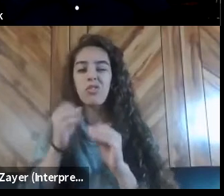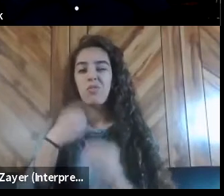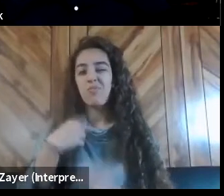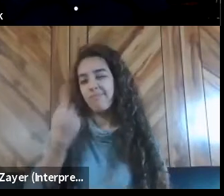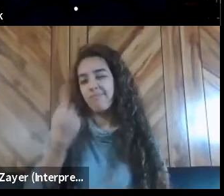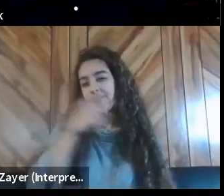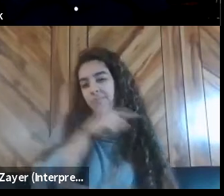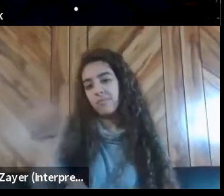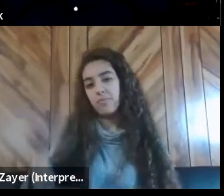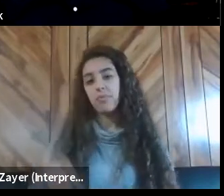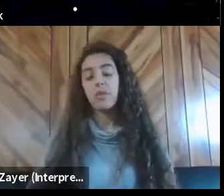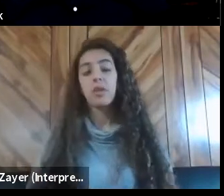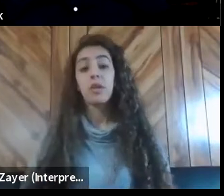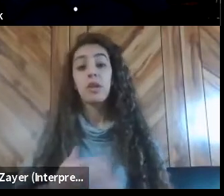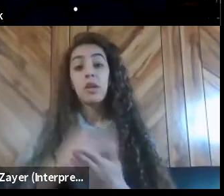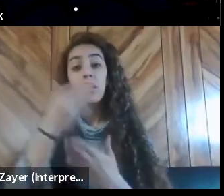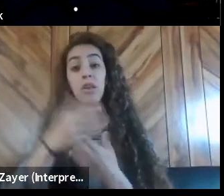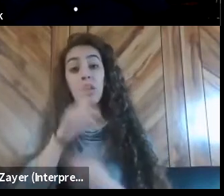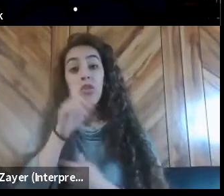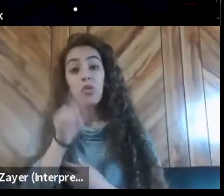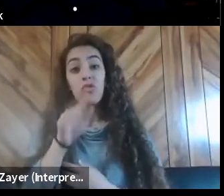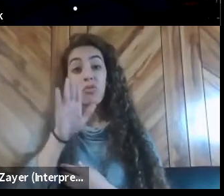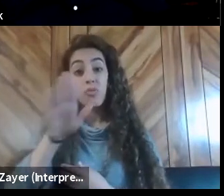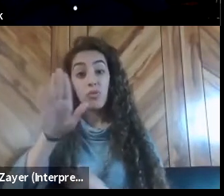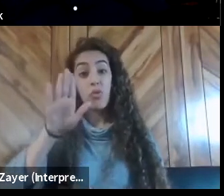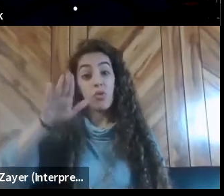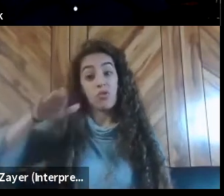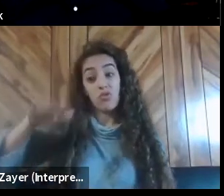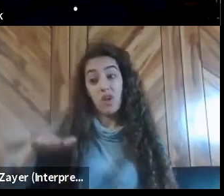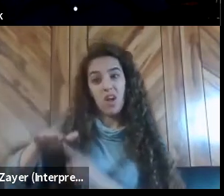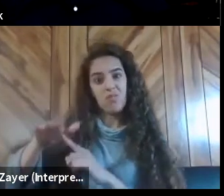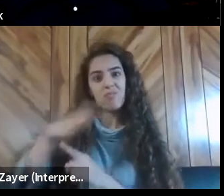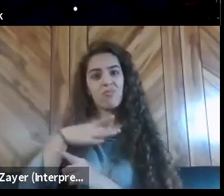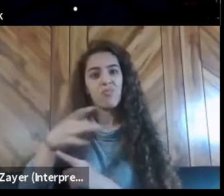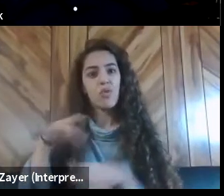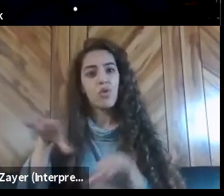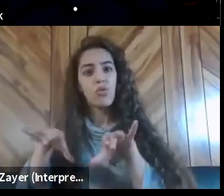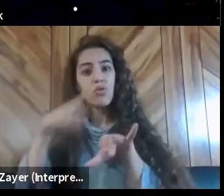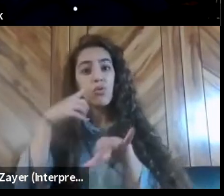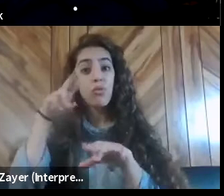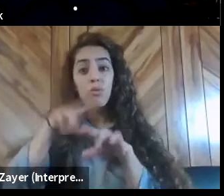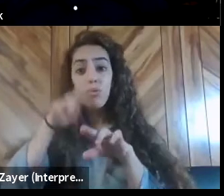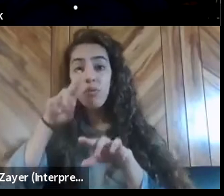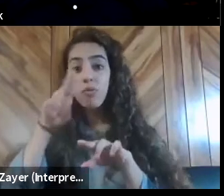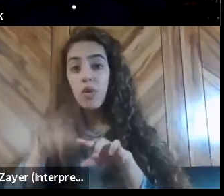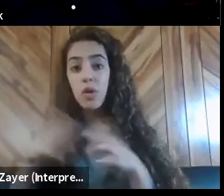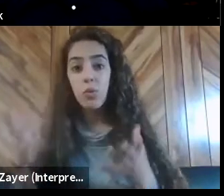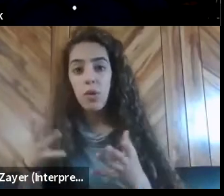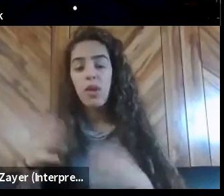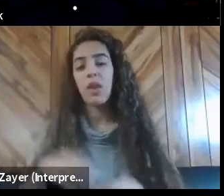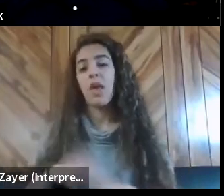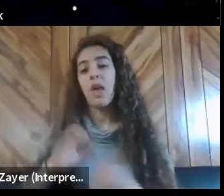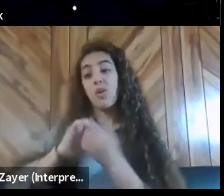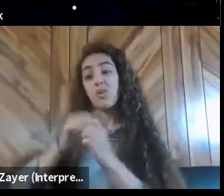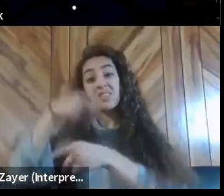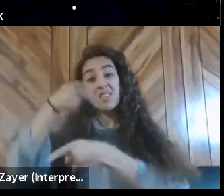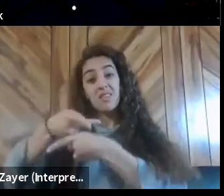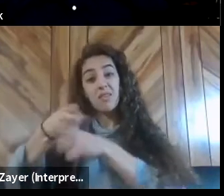your child like to do for fun? How does your child practice self care? How has the pandemic affected these pursuits?